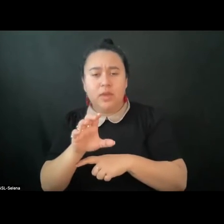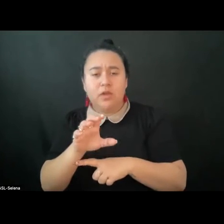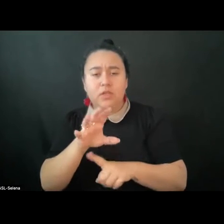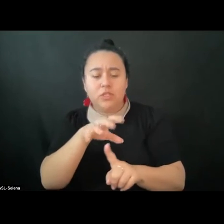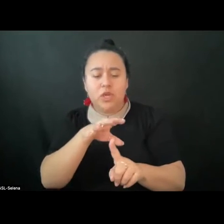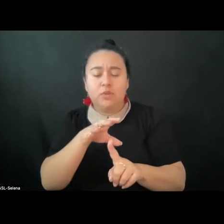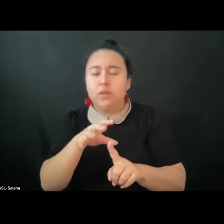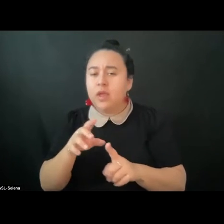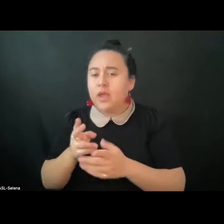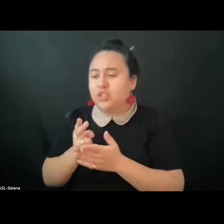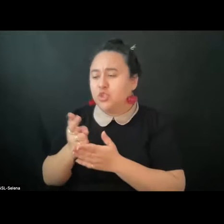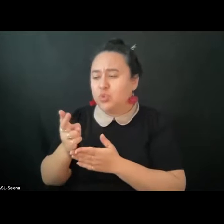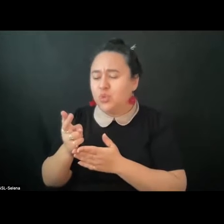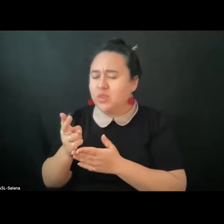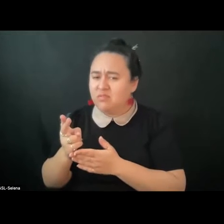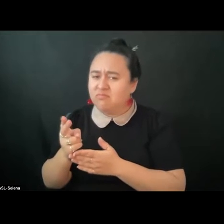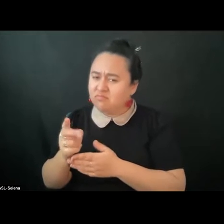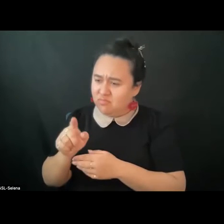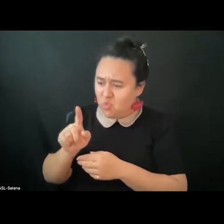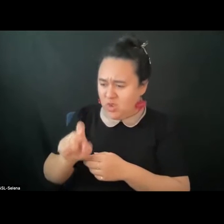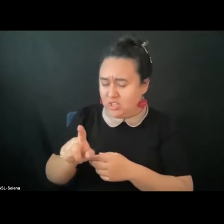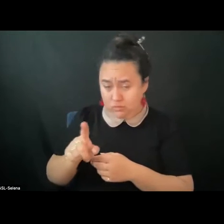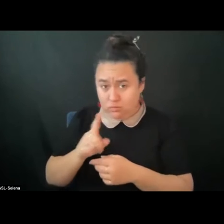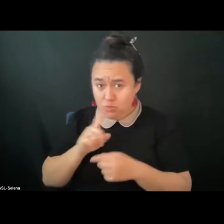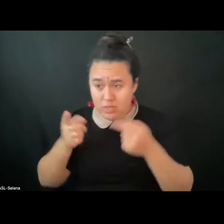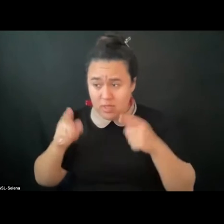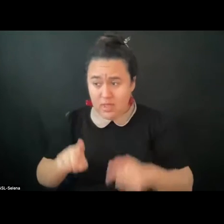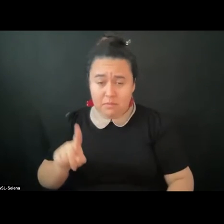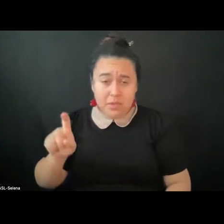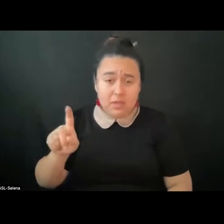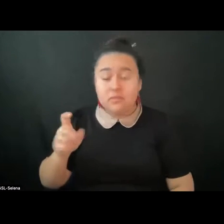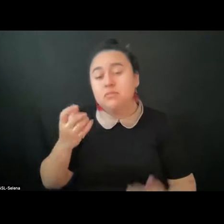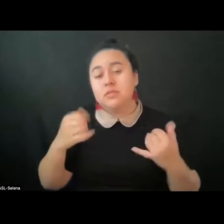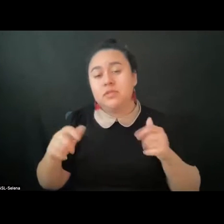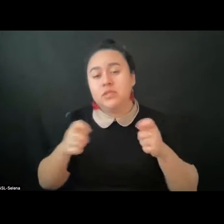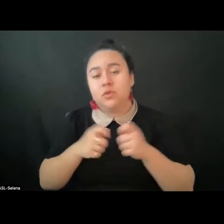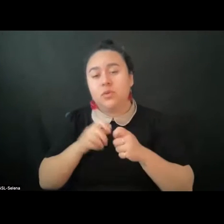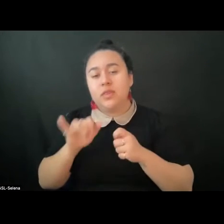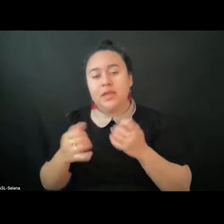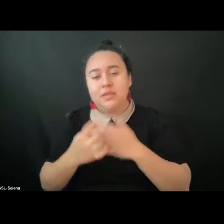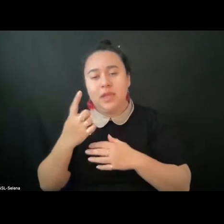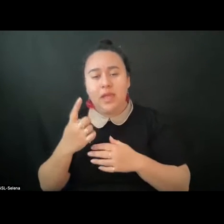question. And, obviously, it is something we are still dealing with today and thinking about what is